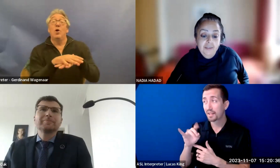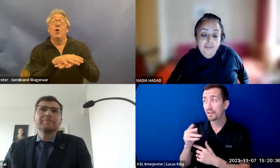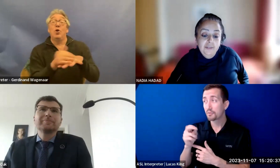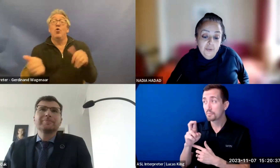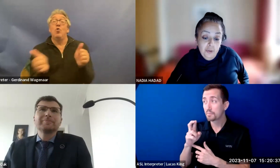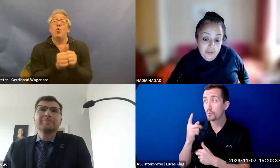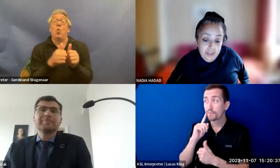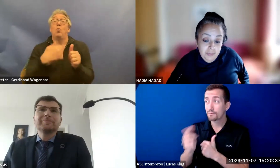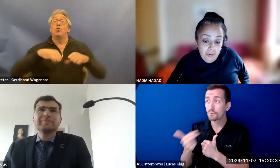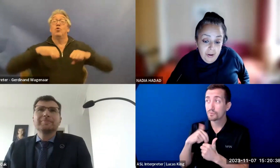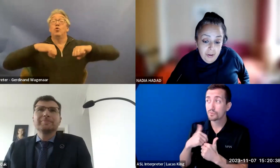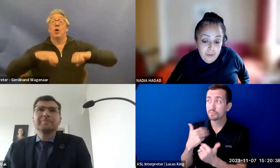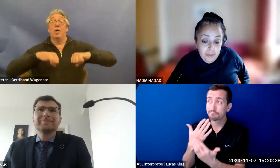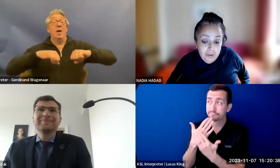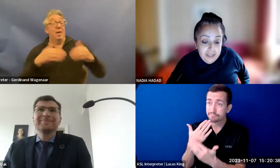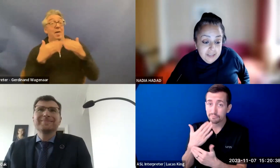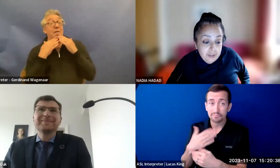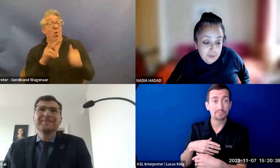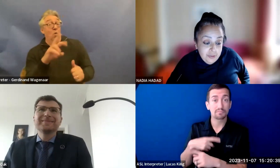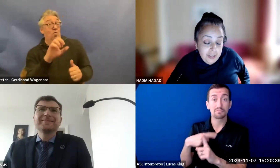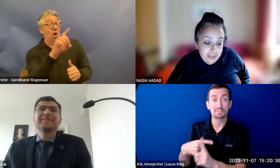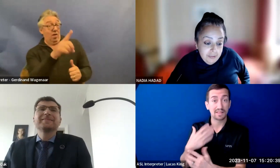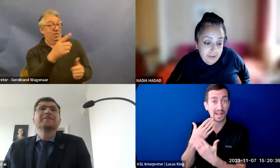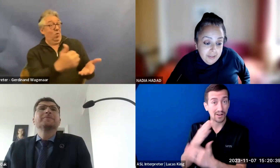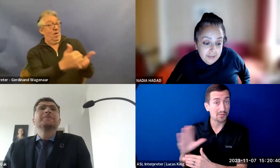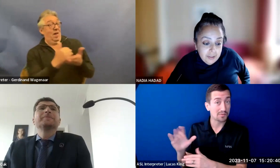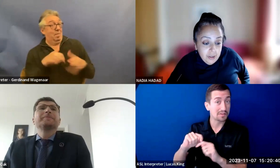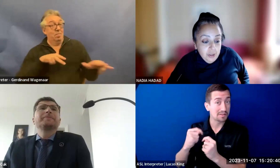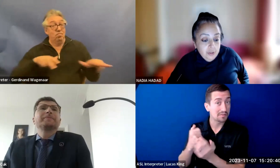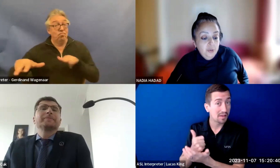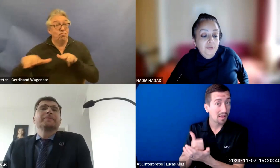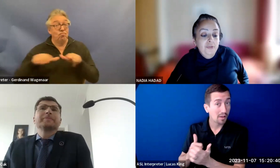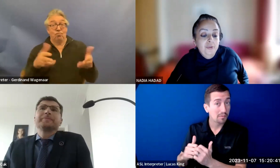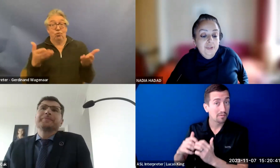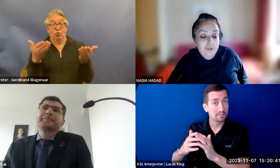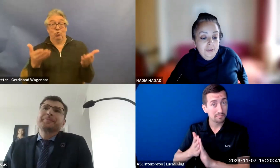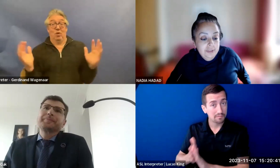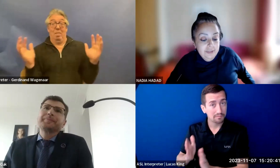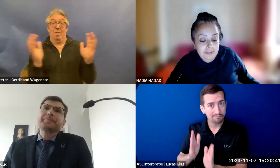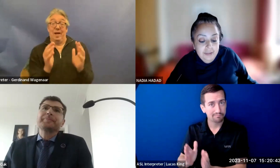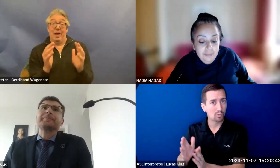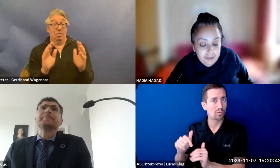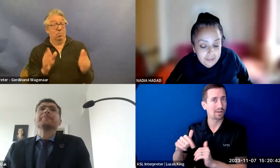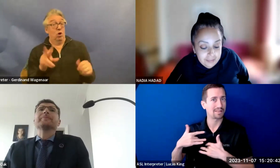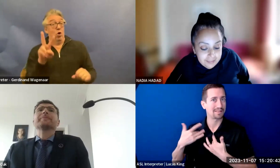and to your team for helping organize today's event. The floor is yours, Vladimir.